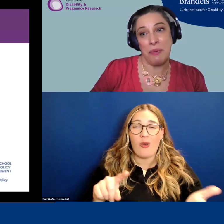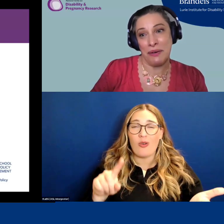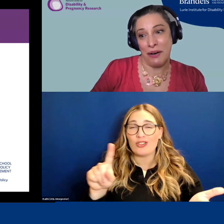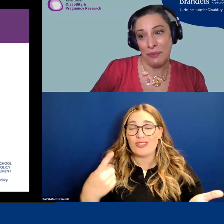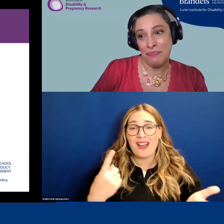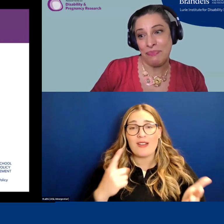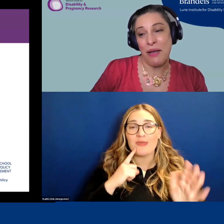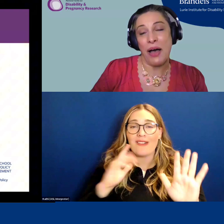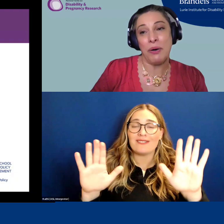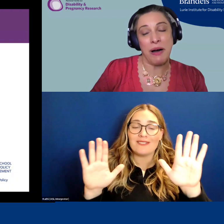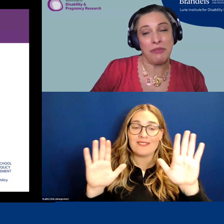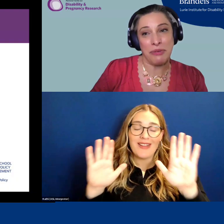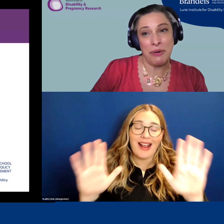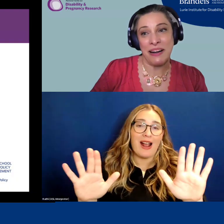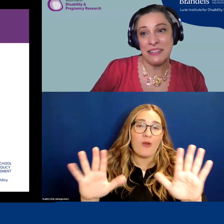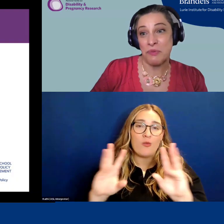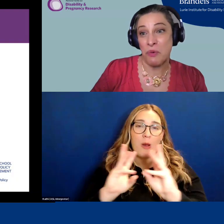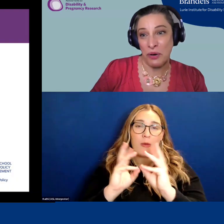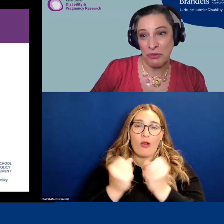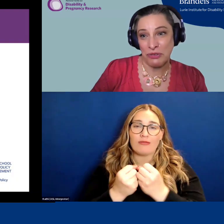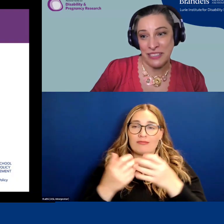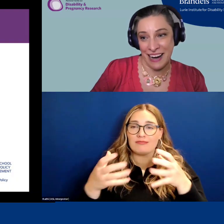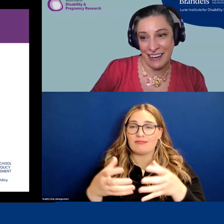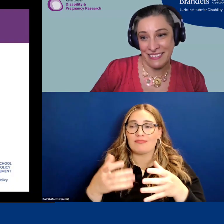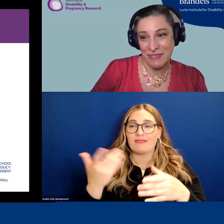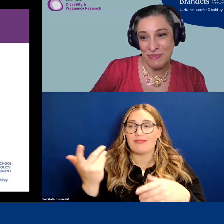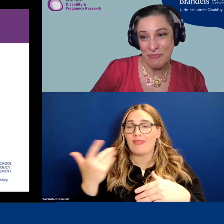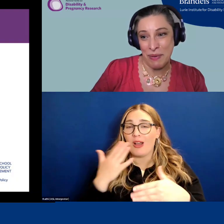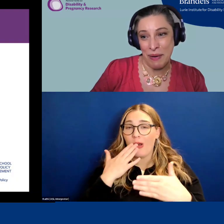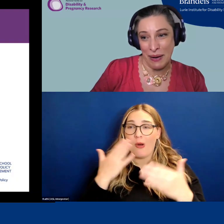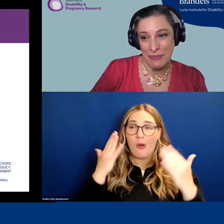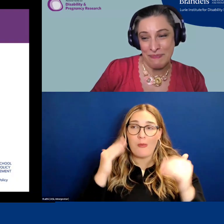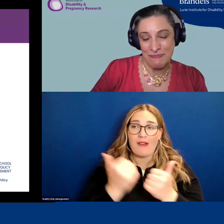webinar. I hope everyone has a wonderful day. Bye-bye.